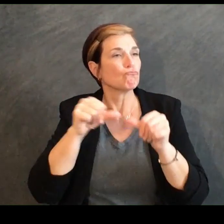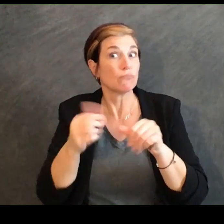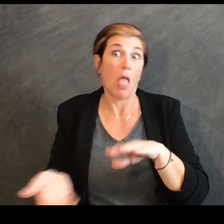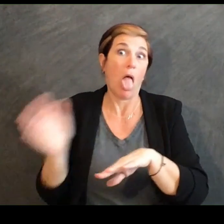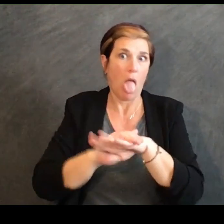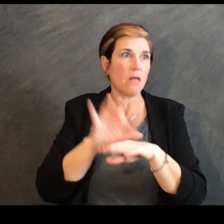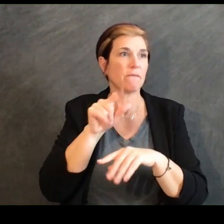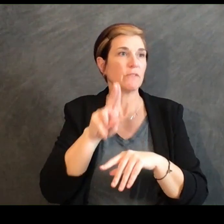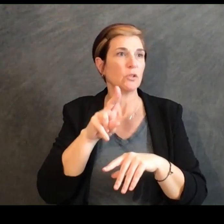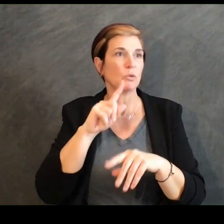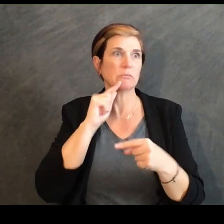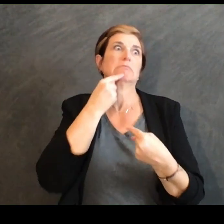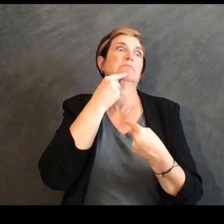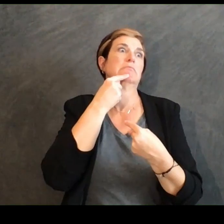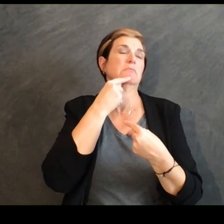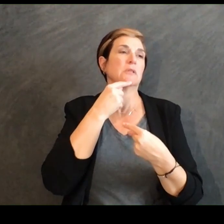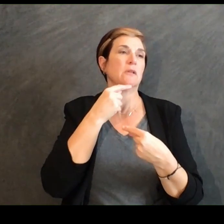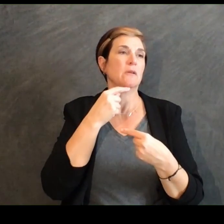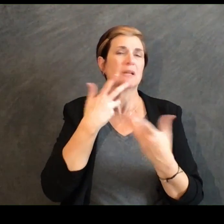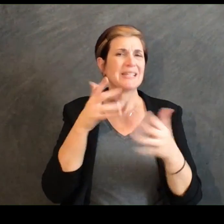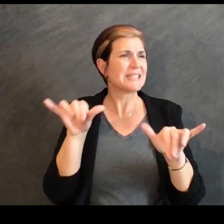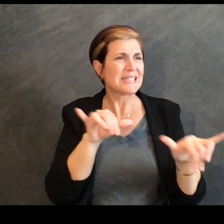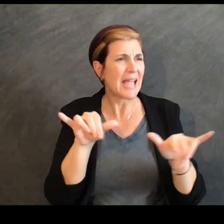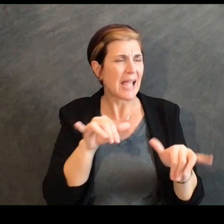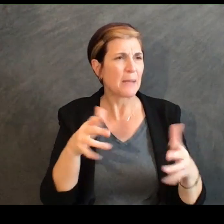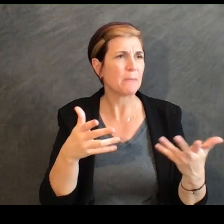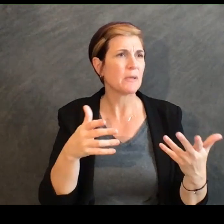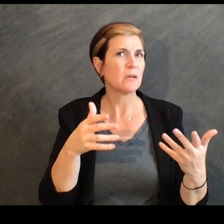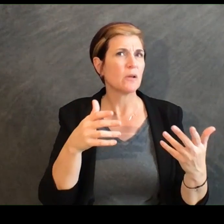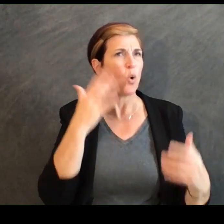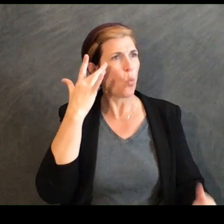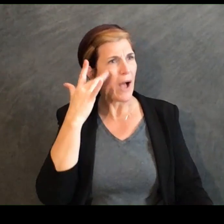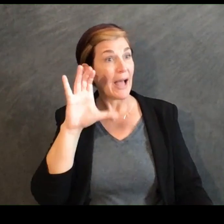prevalent in some in mostly in older individuals because the immune system